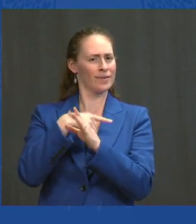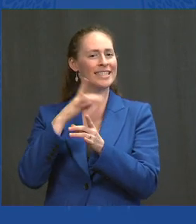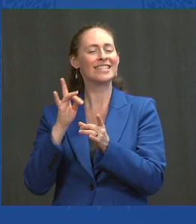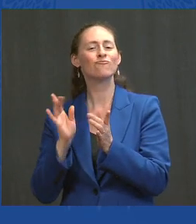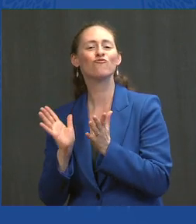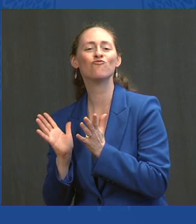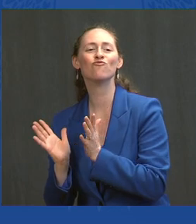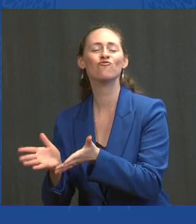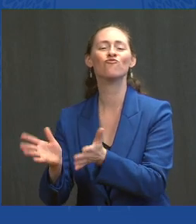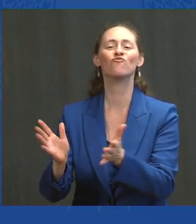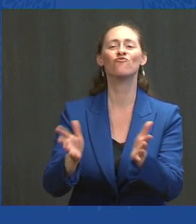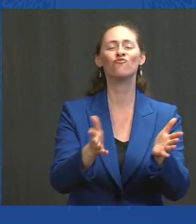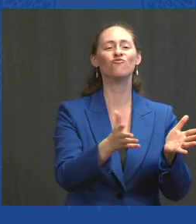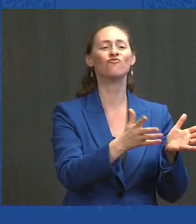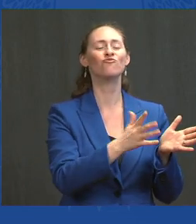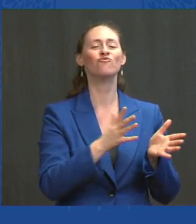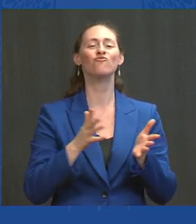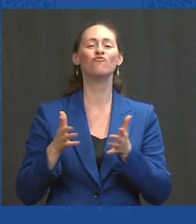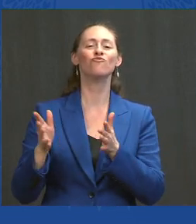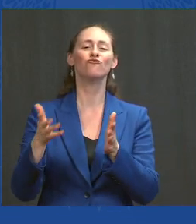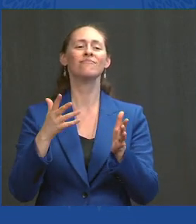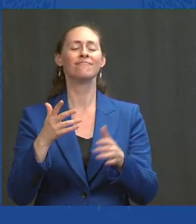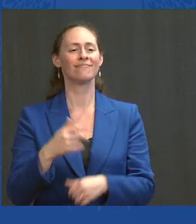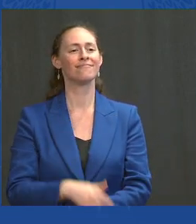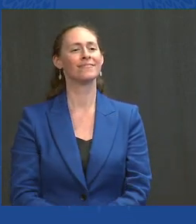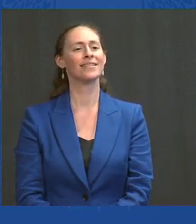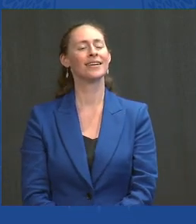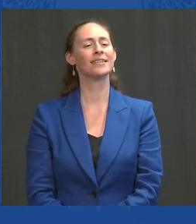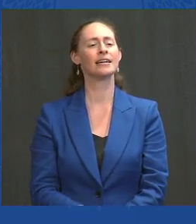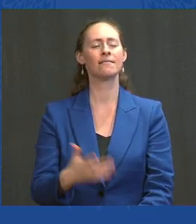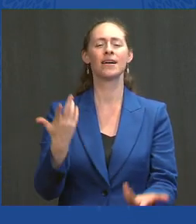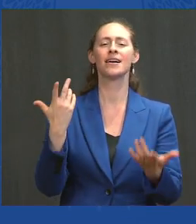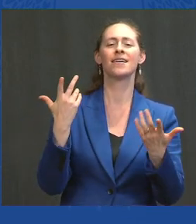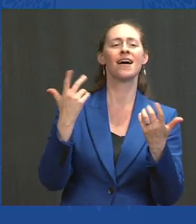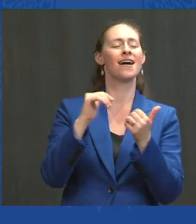I don't know how to say it -- fulfilling moments was,